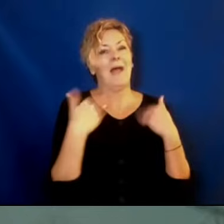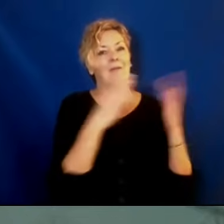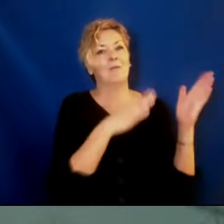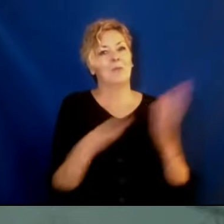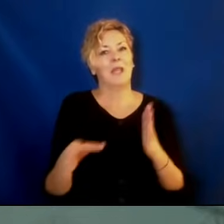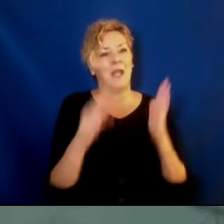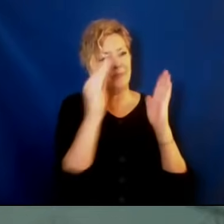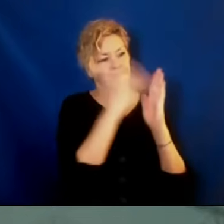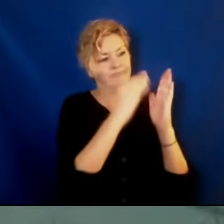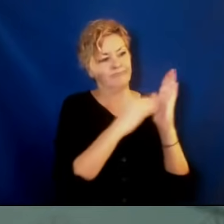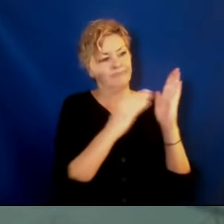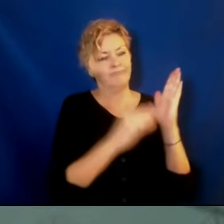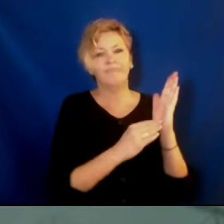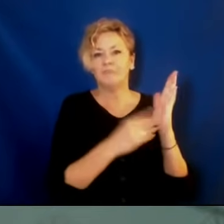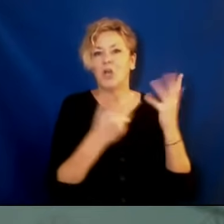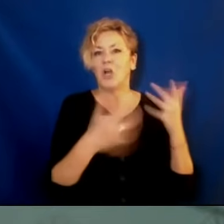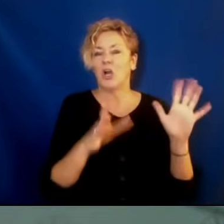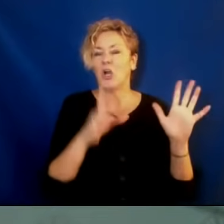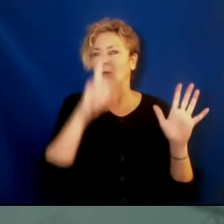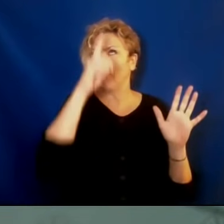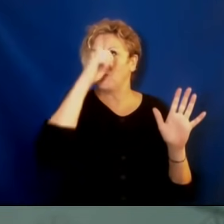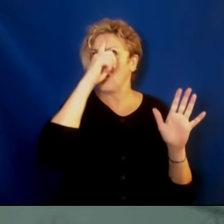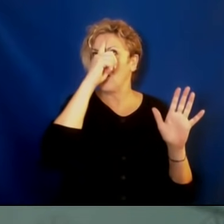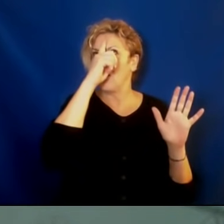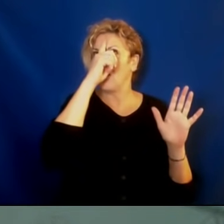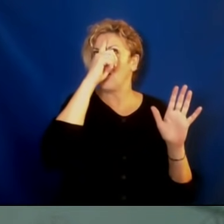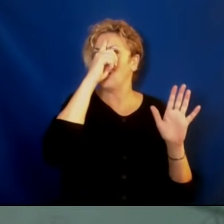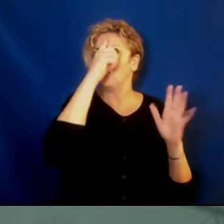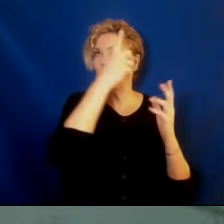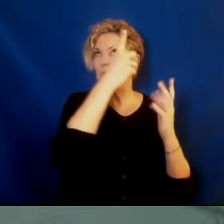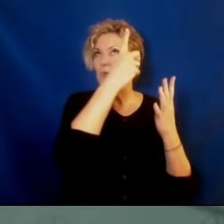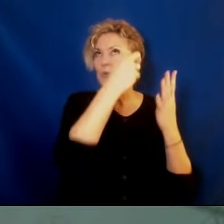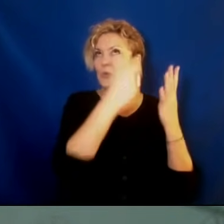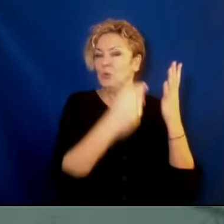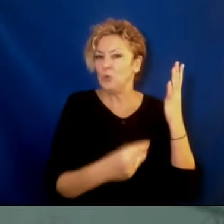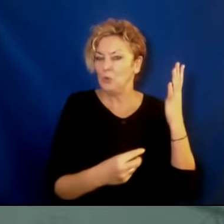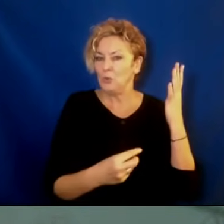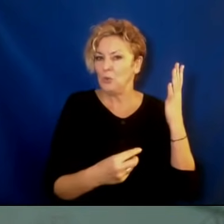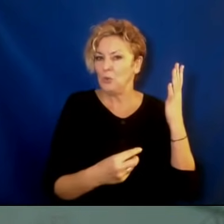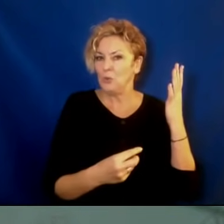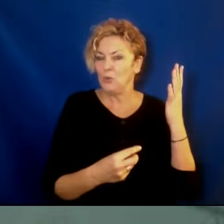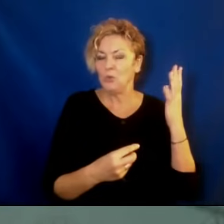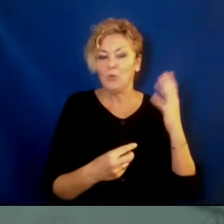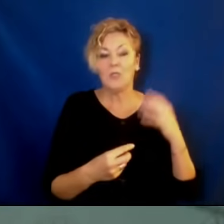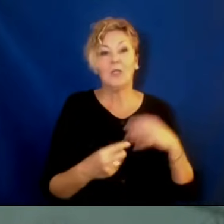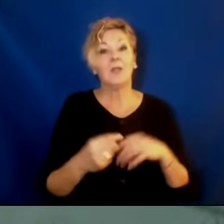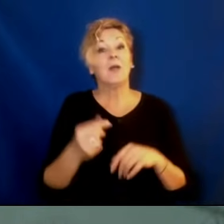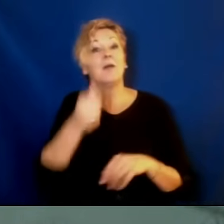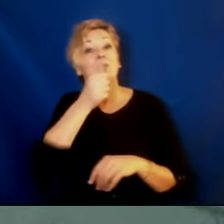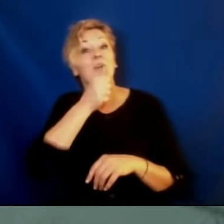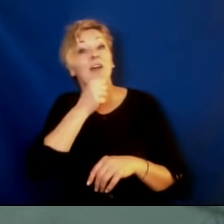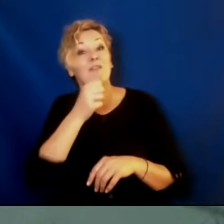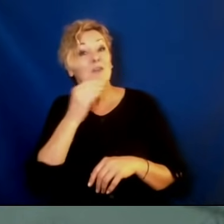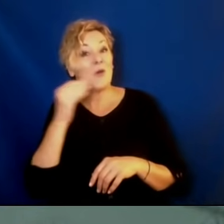There are no safety protocols in place because it's in a person's home and they had not thought to have safety protocols in